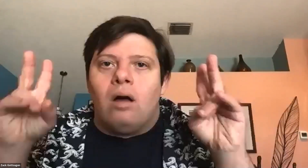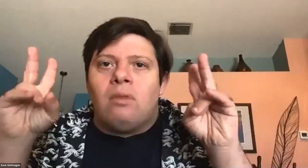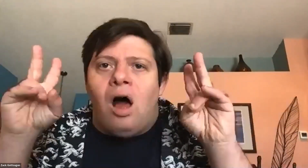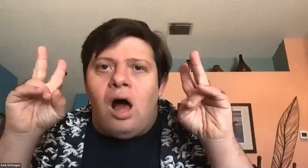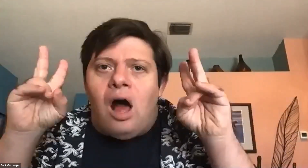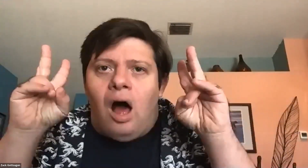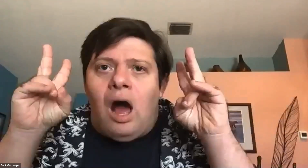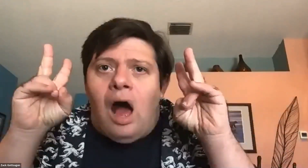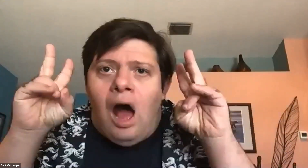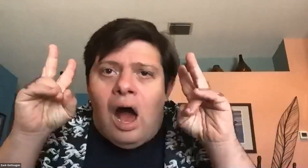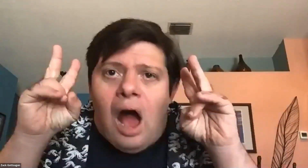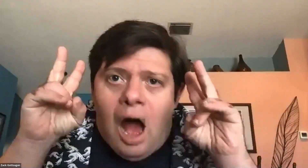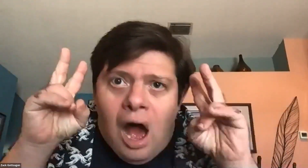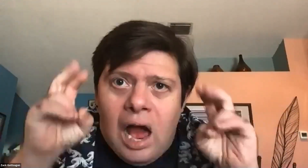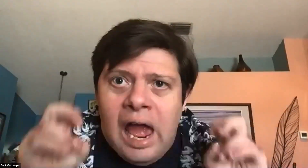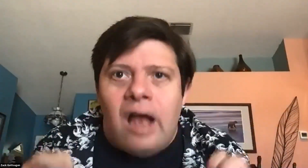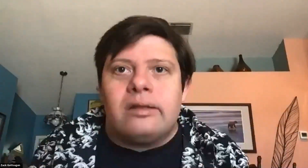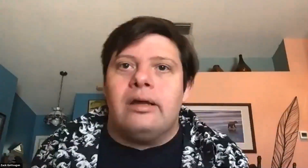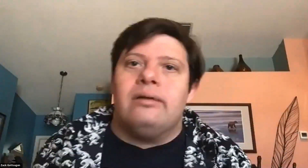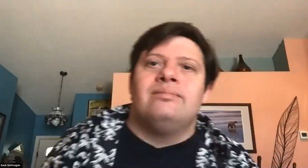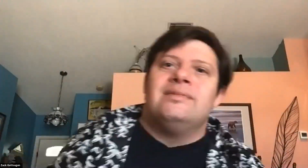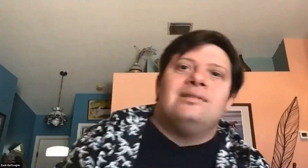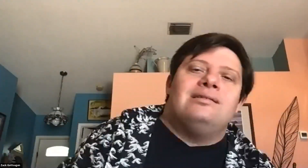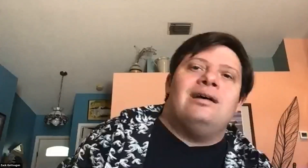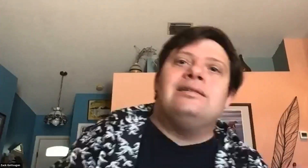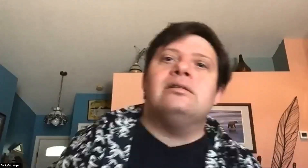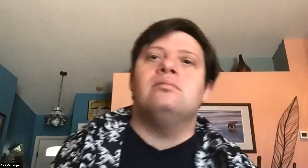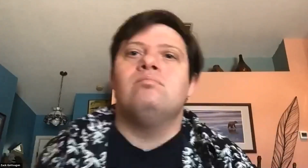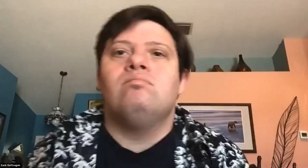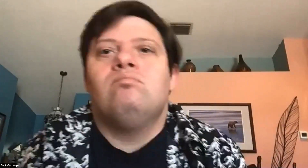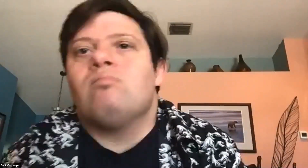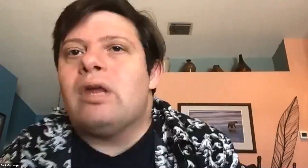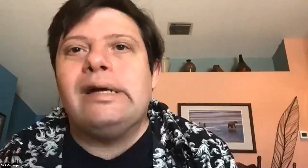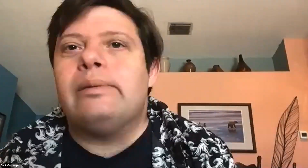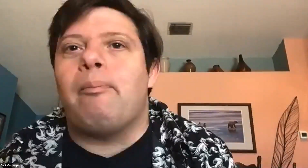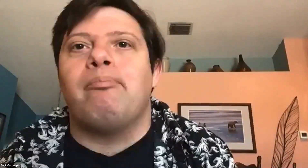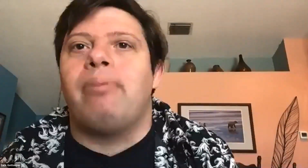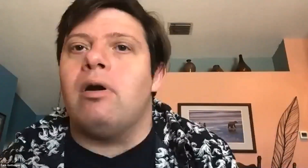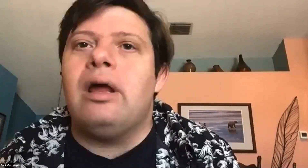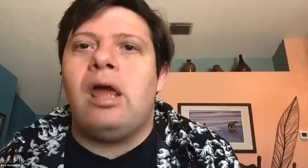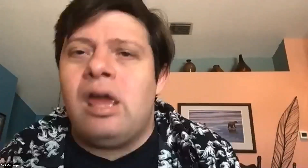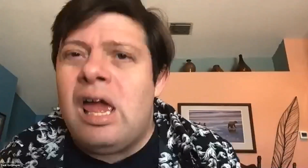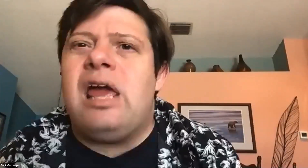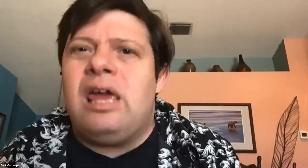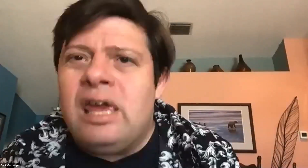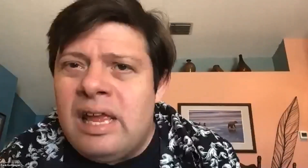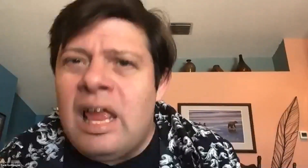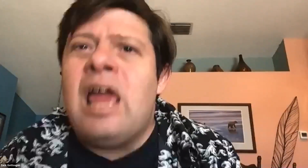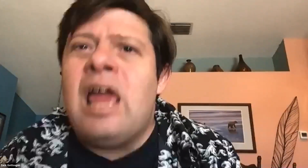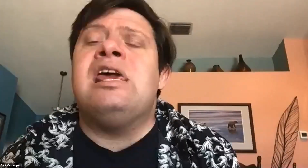just going to do some more of the